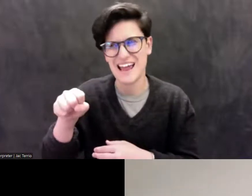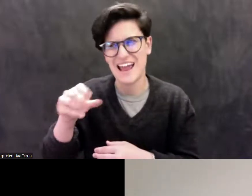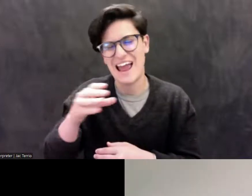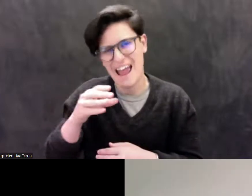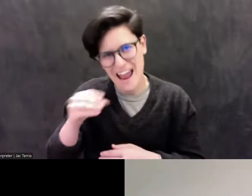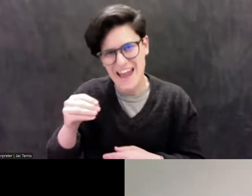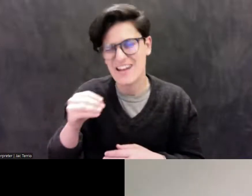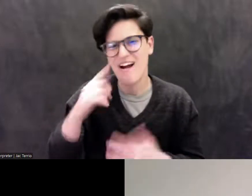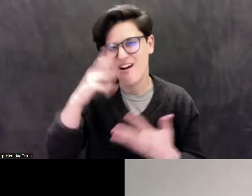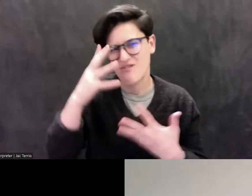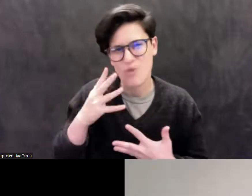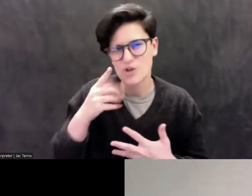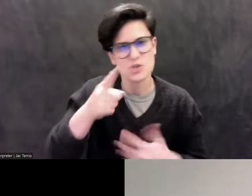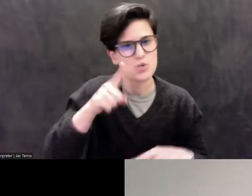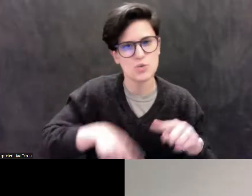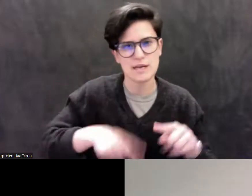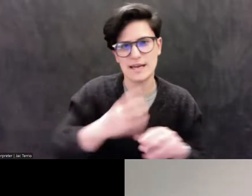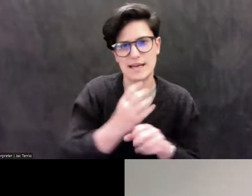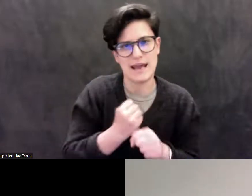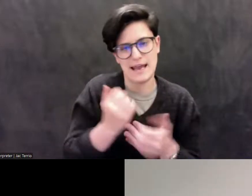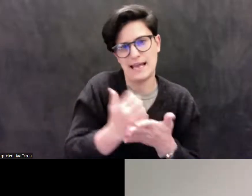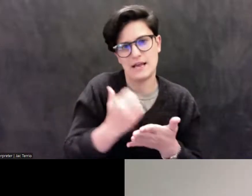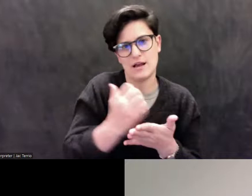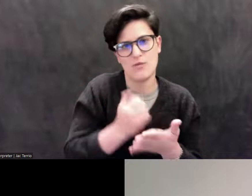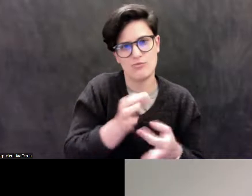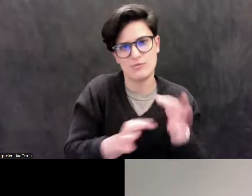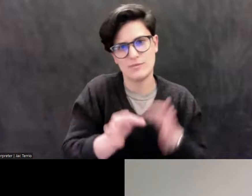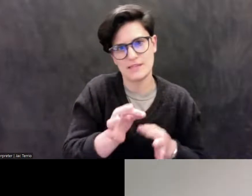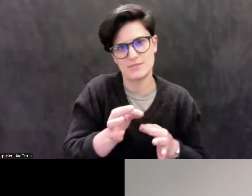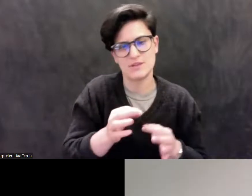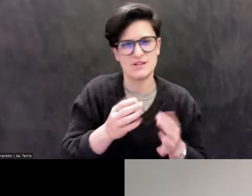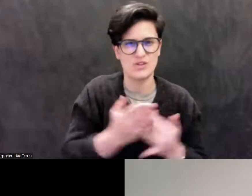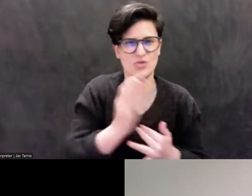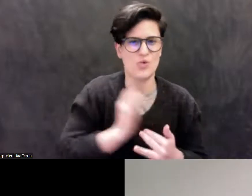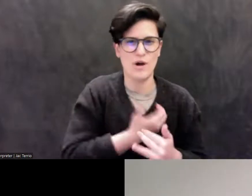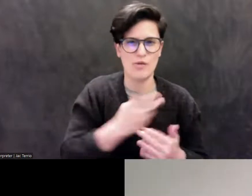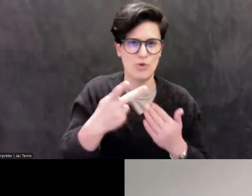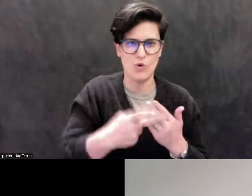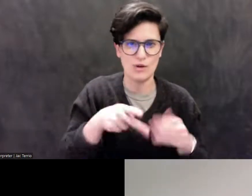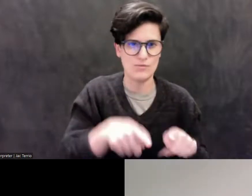through our program. 15:56:27 During that time. Thank you so much.